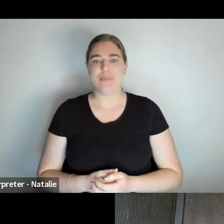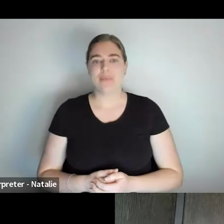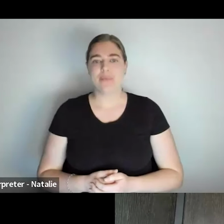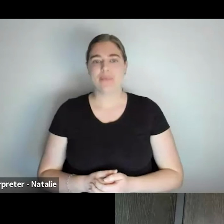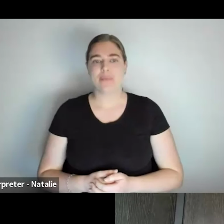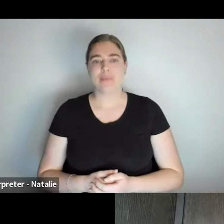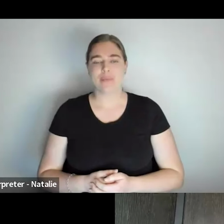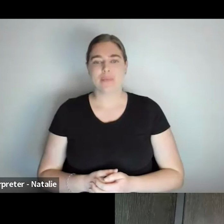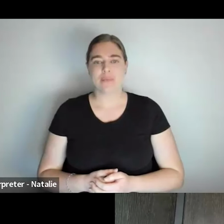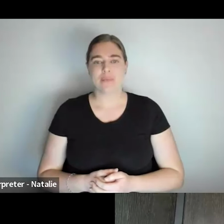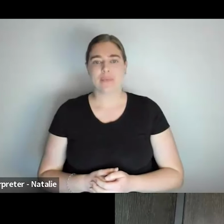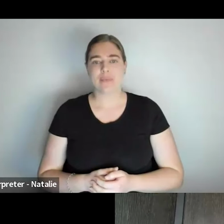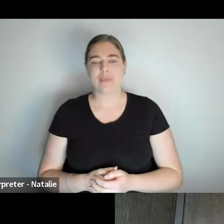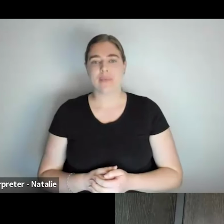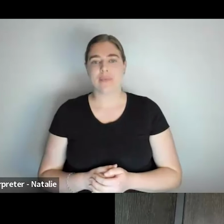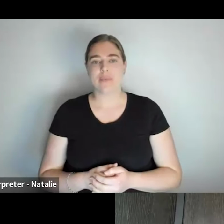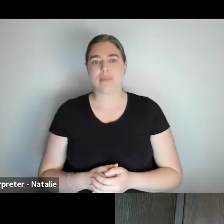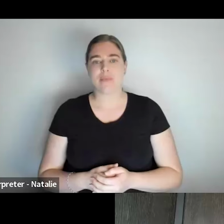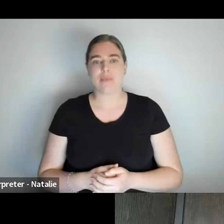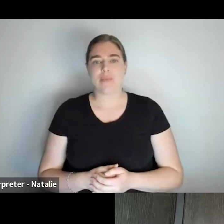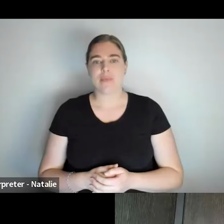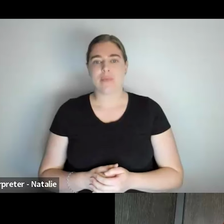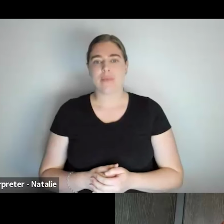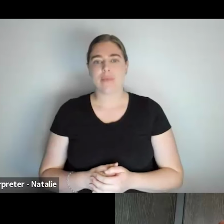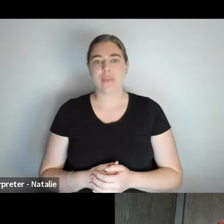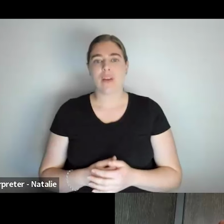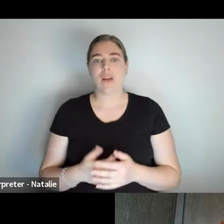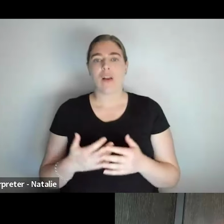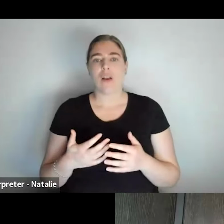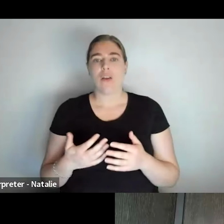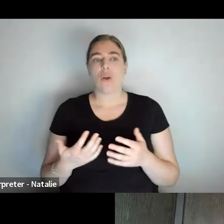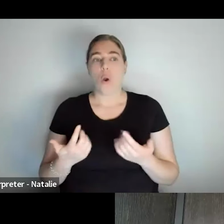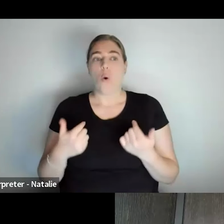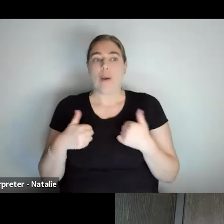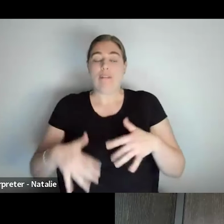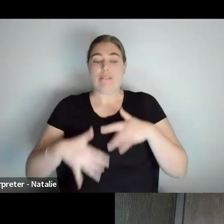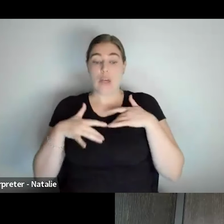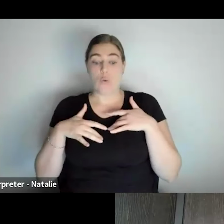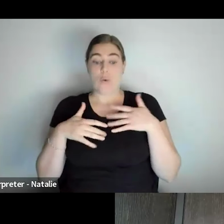And yes, I think we consider we will have done a good job if we have a mix of things. We